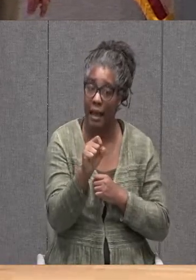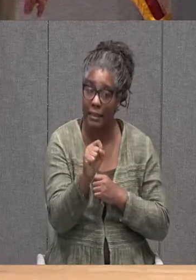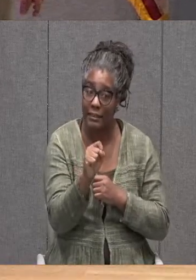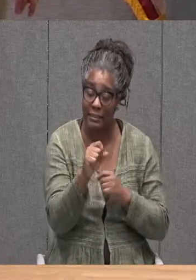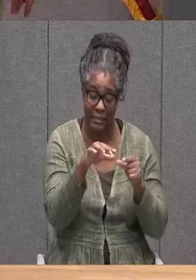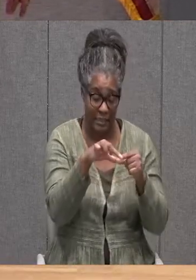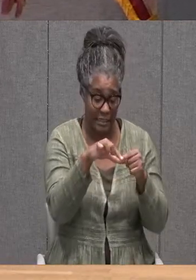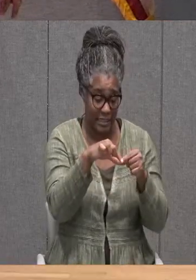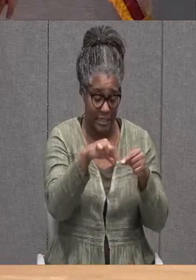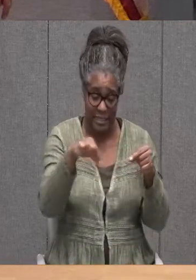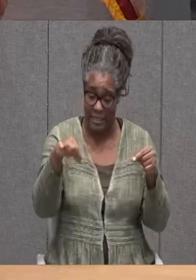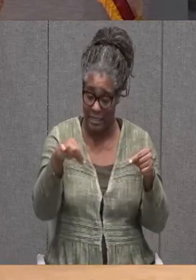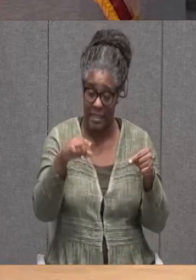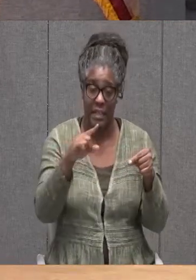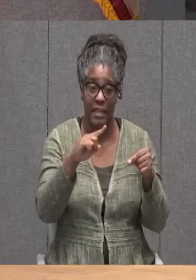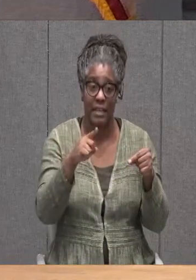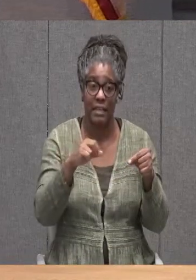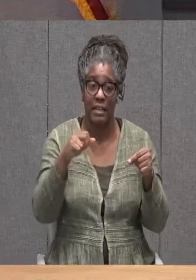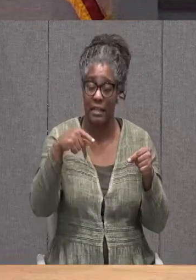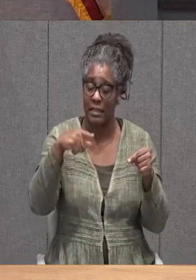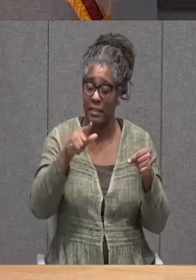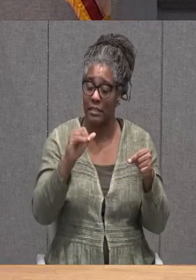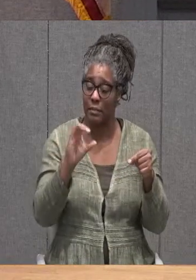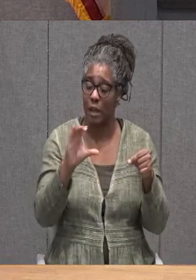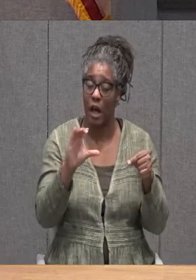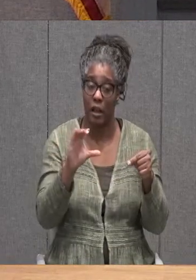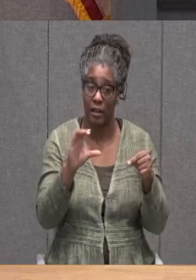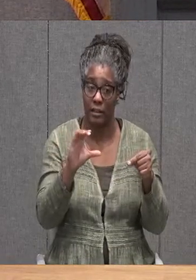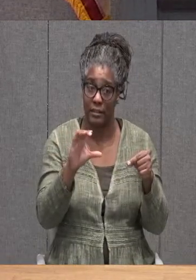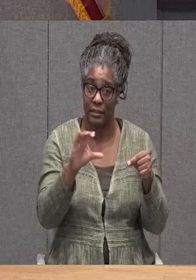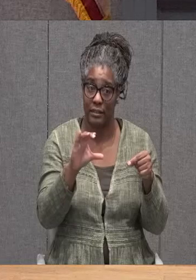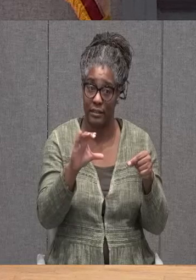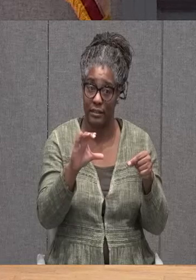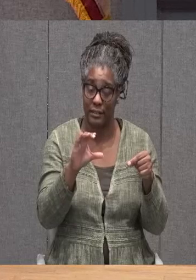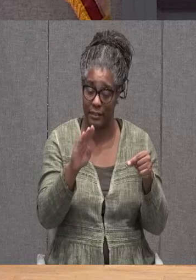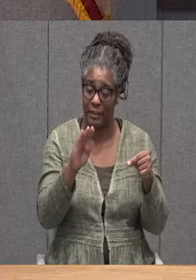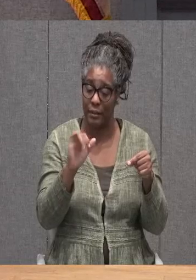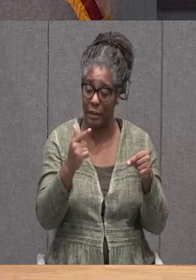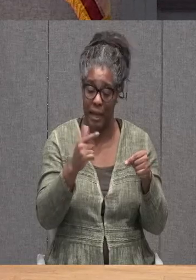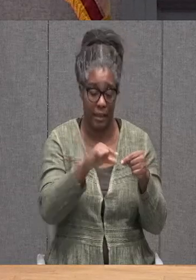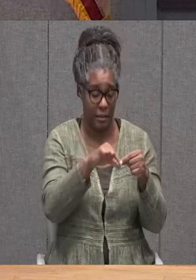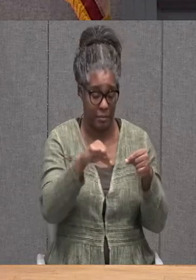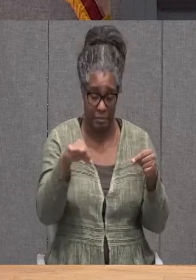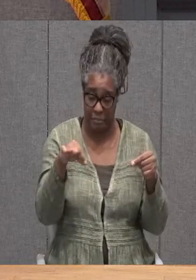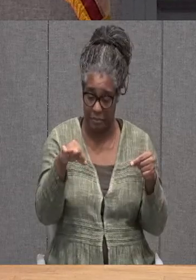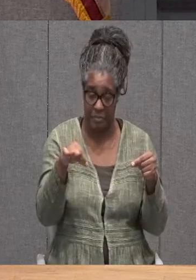at home, go and grab whatever size bag you want, if you are using plastic bags,